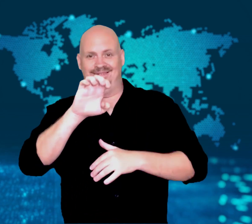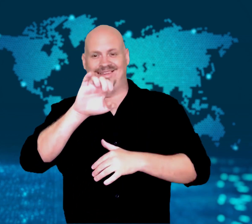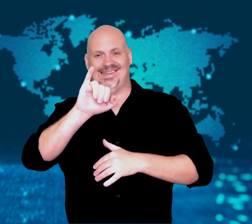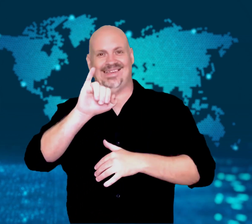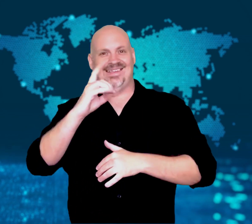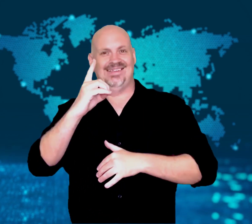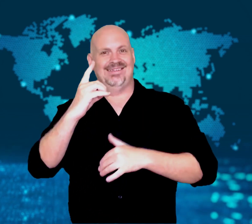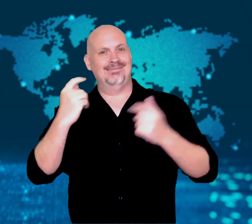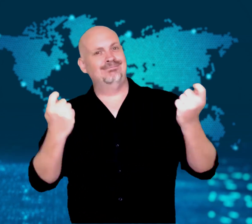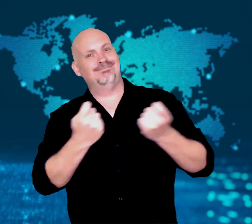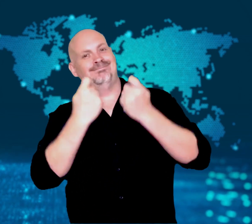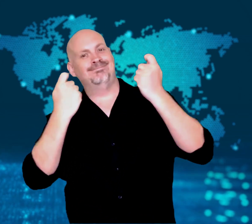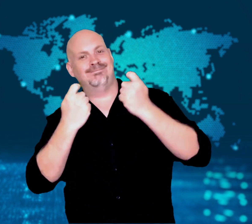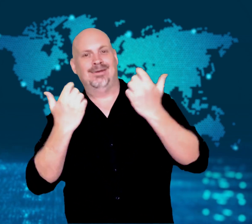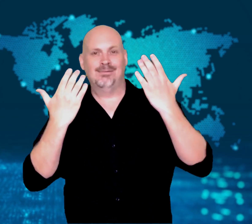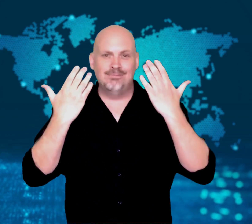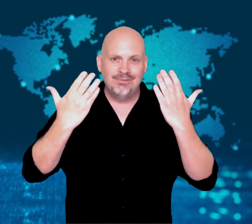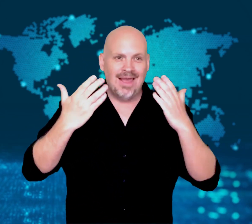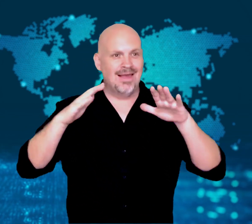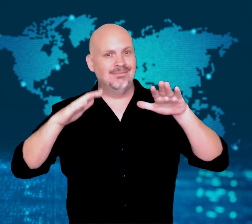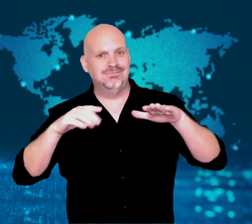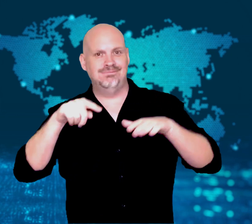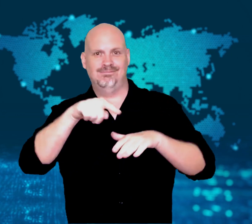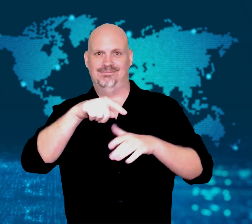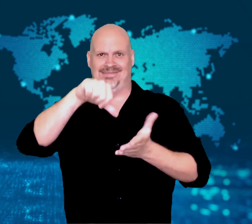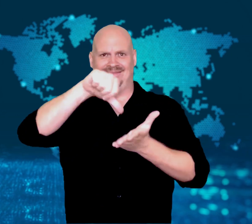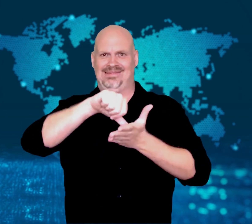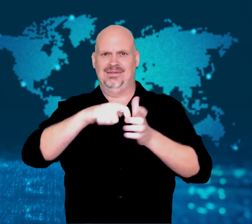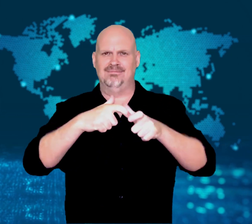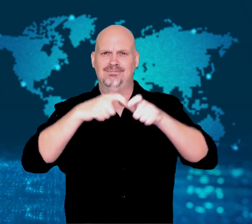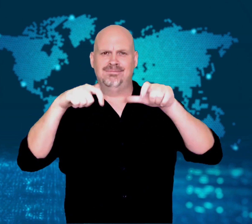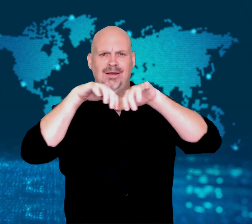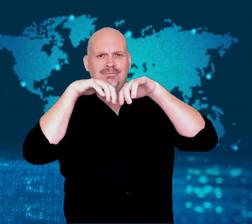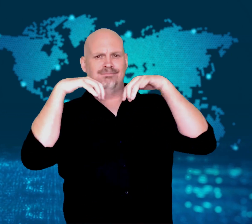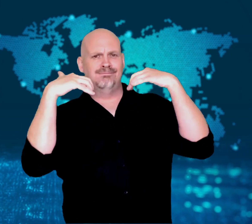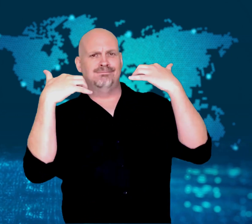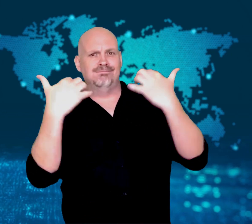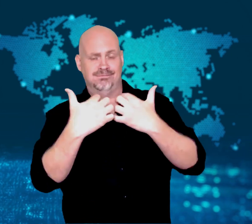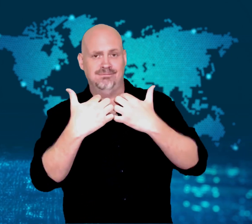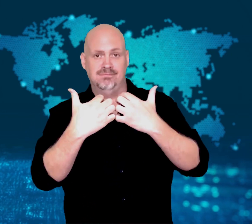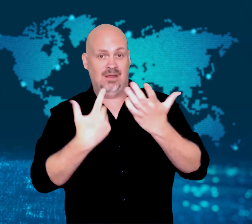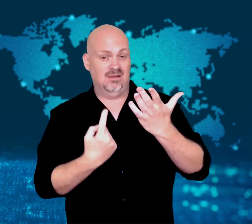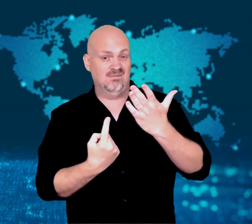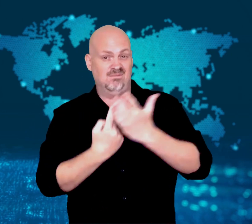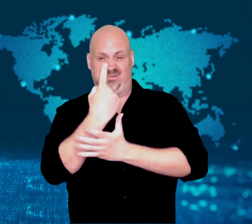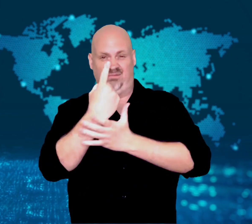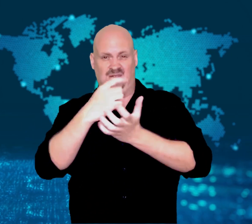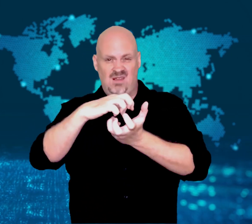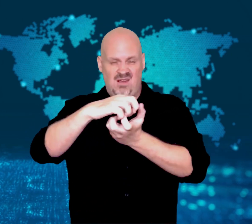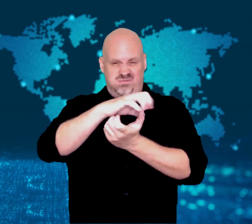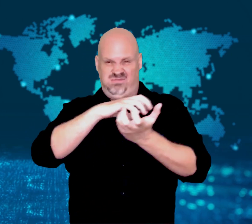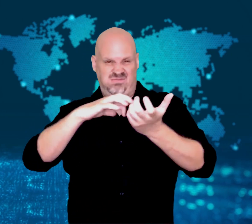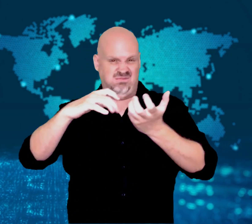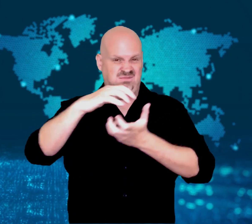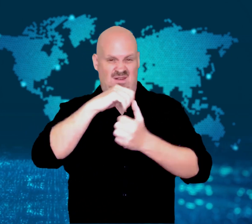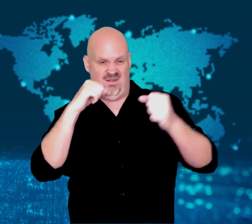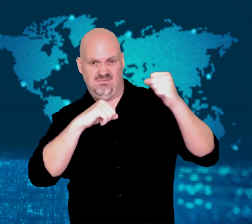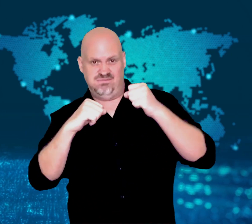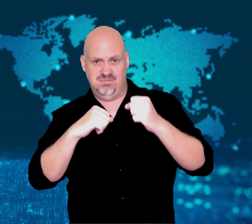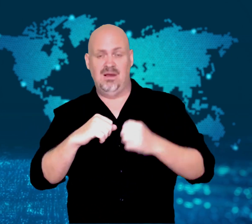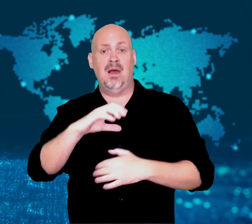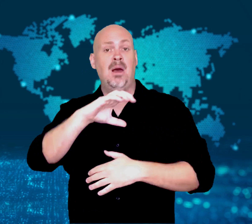Police responded by firing tear gas into the crowds.